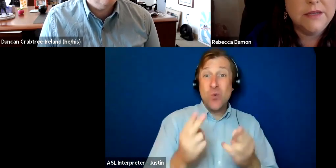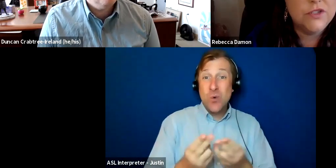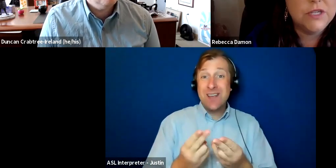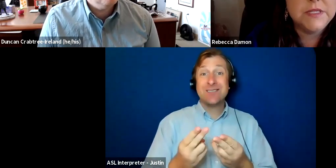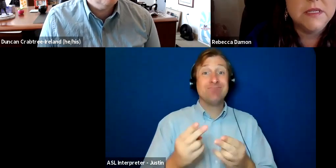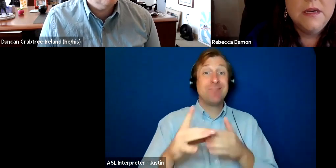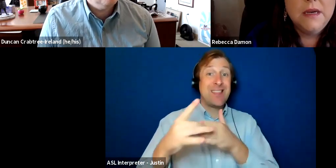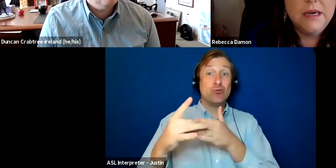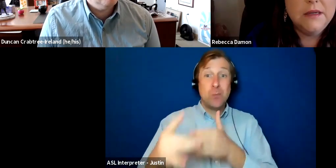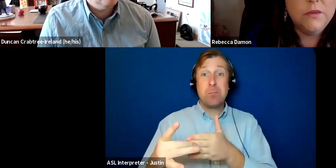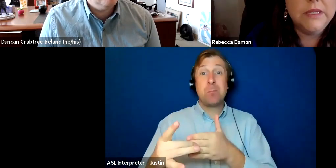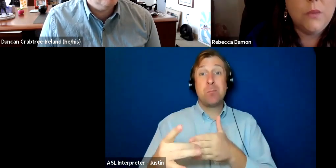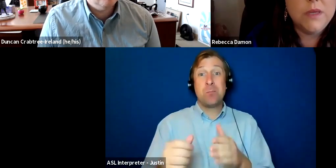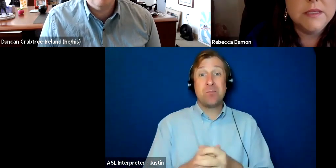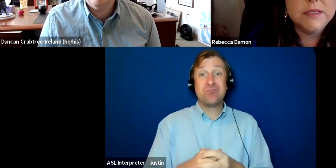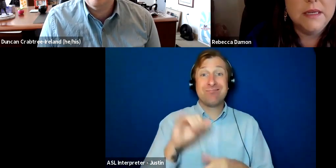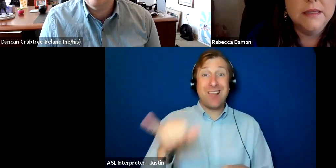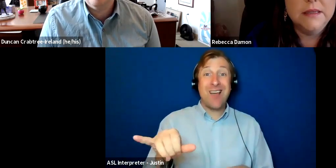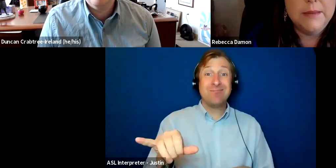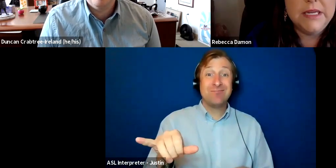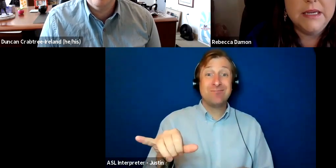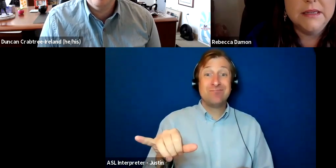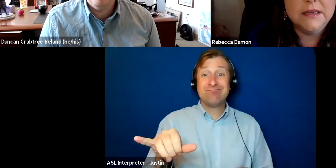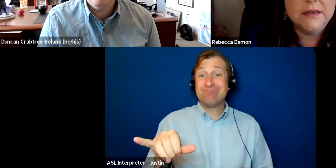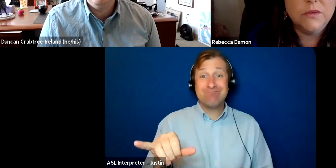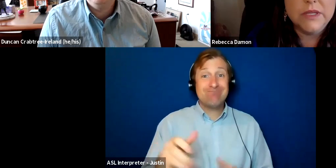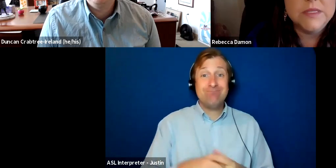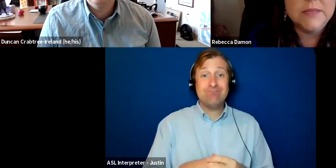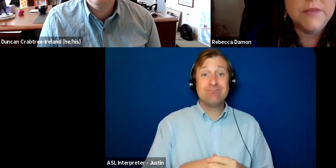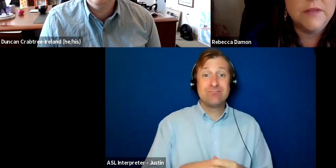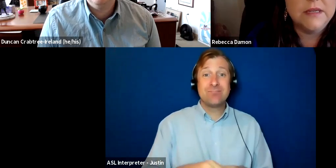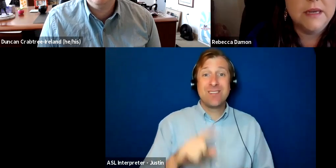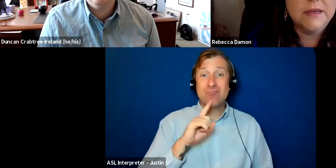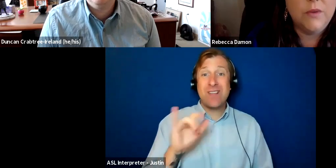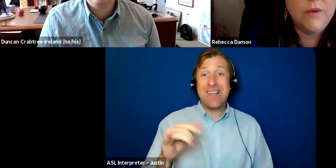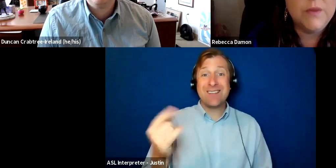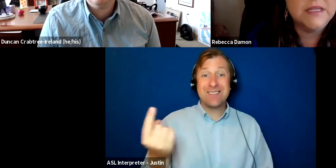leaderships really was, I mean, I really was something that we've always had